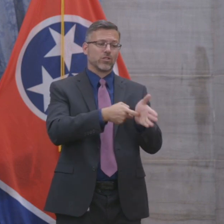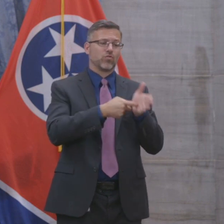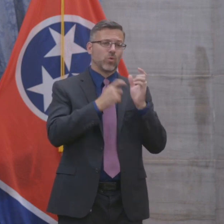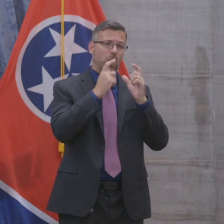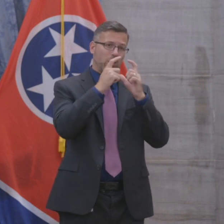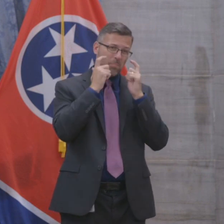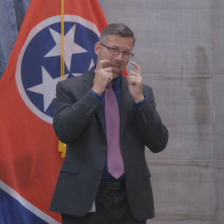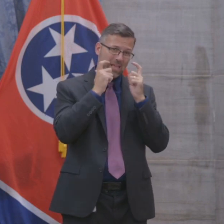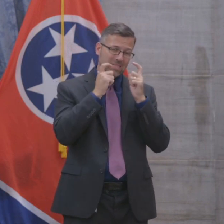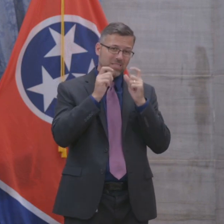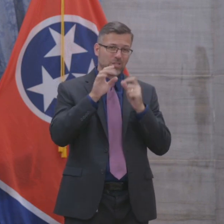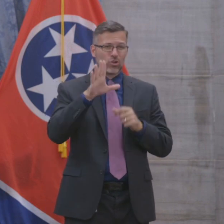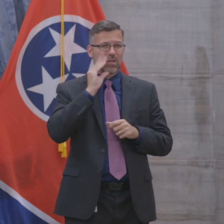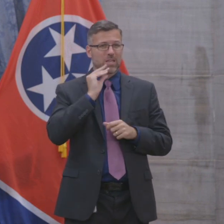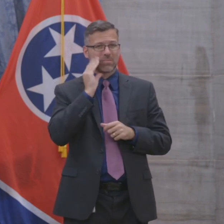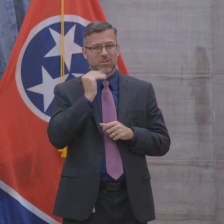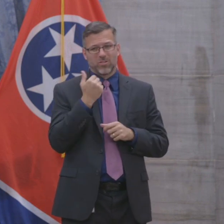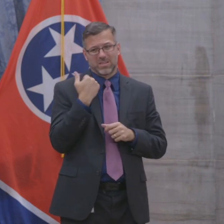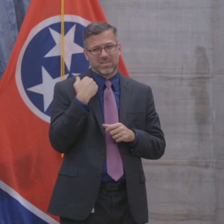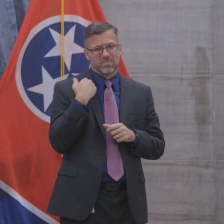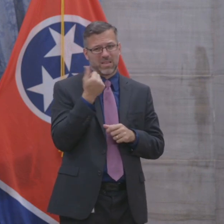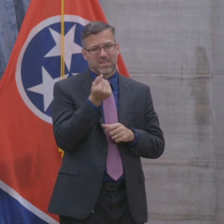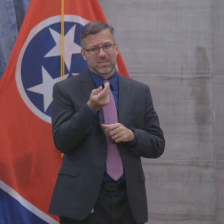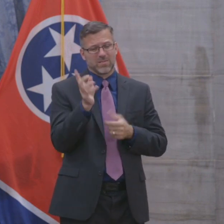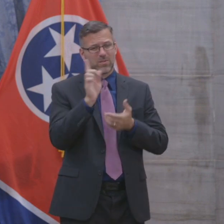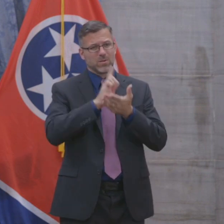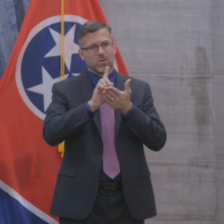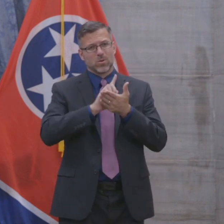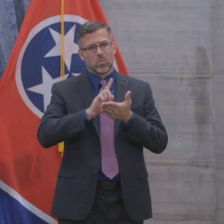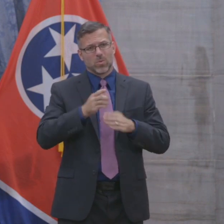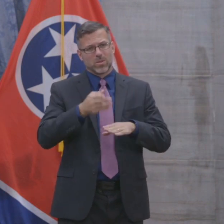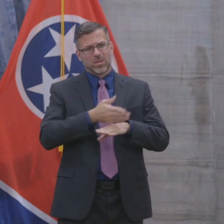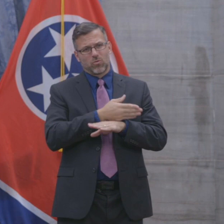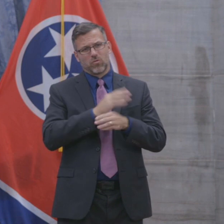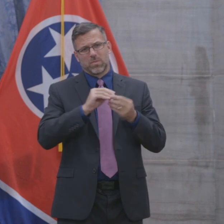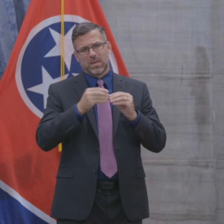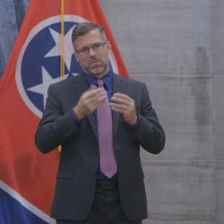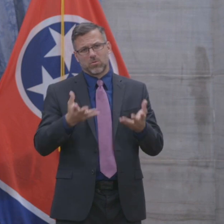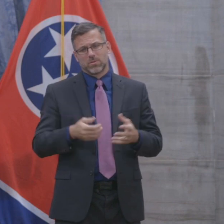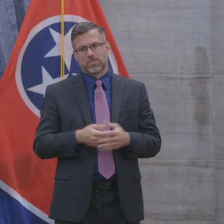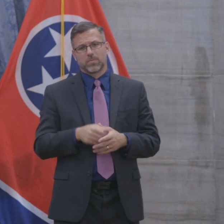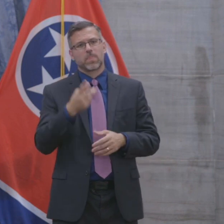arrangements financially with -- that have state oversight will